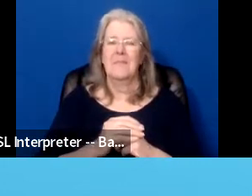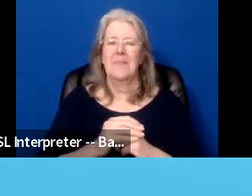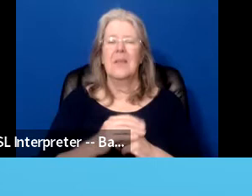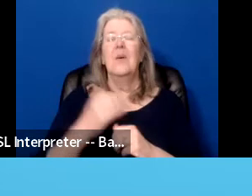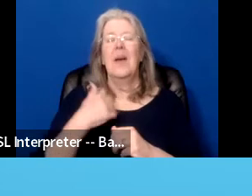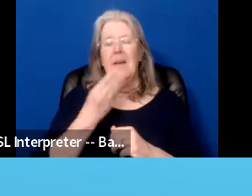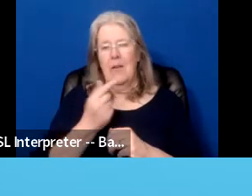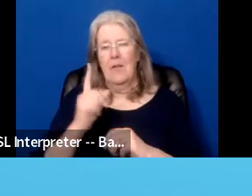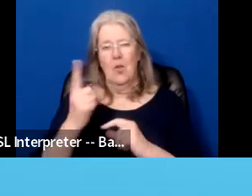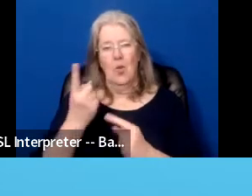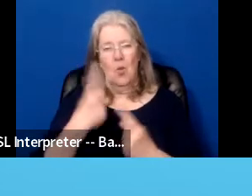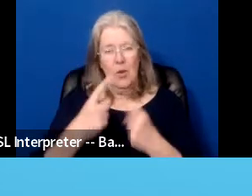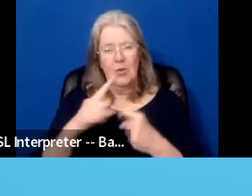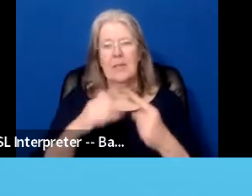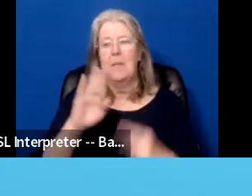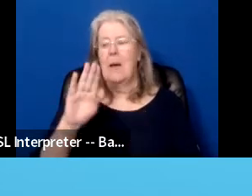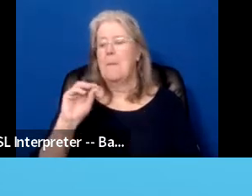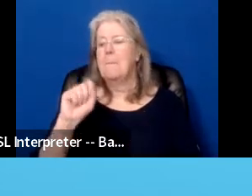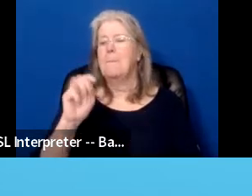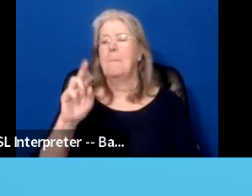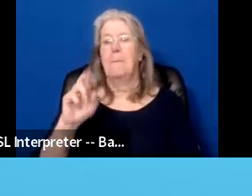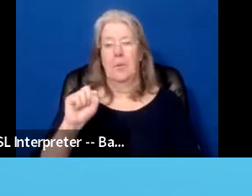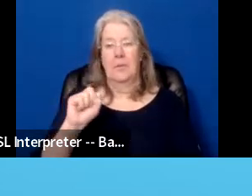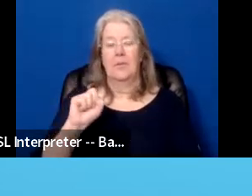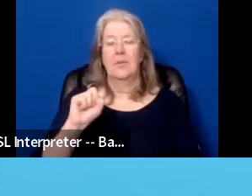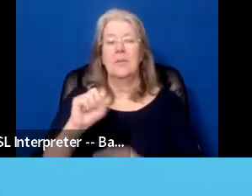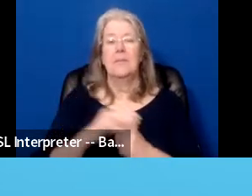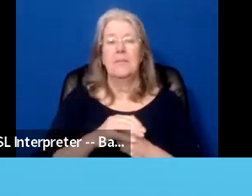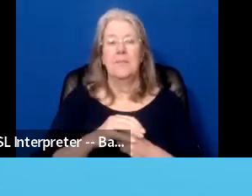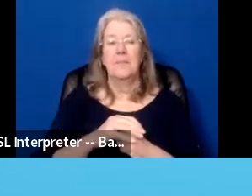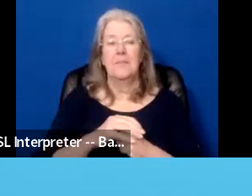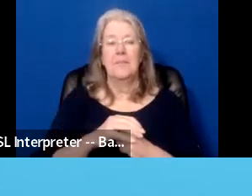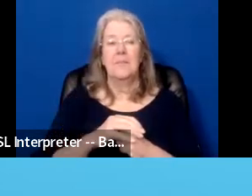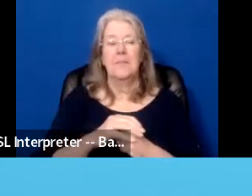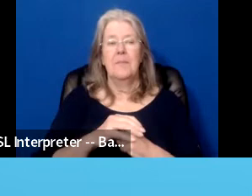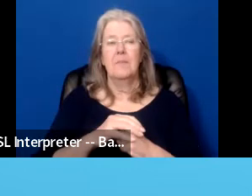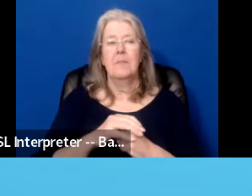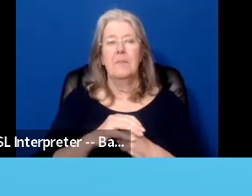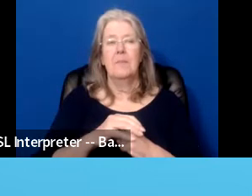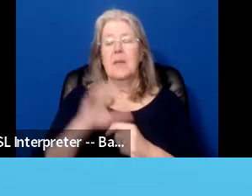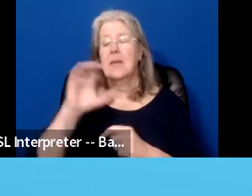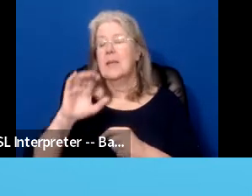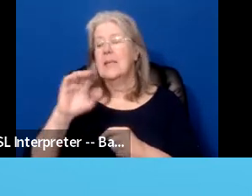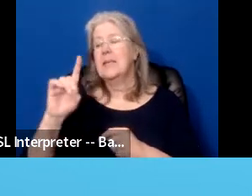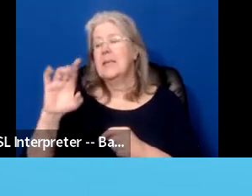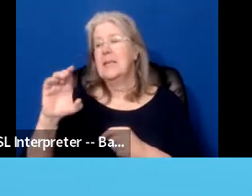And what is the CDC in terms of being fully vaccinated? I know a lot of venues are asking